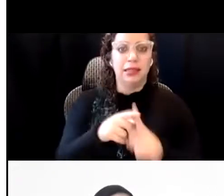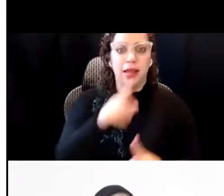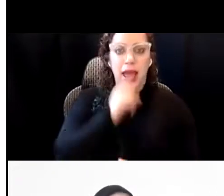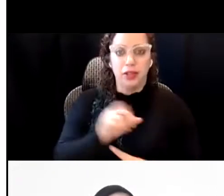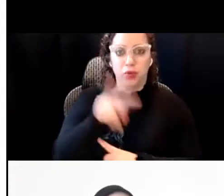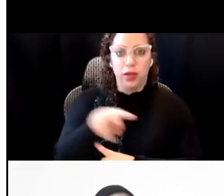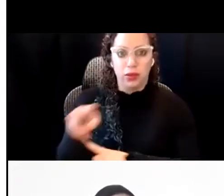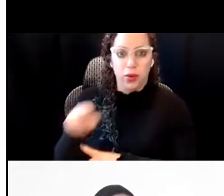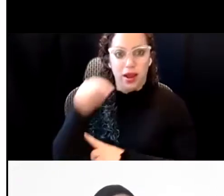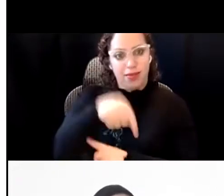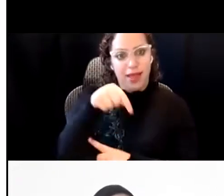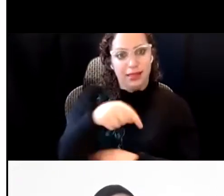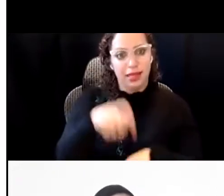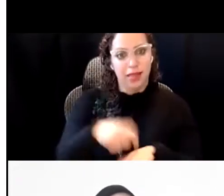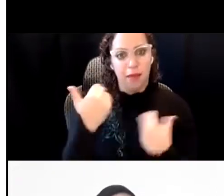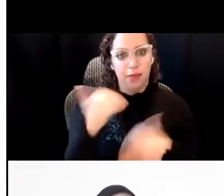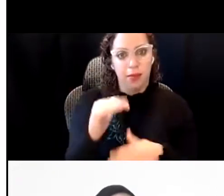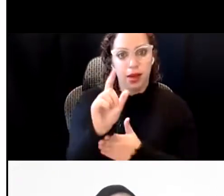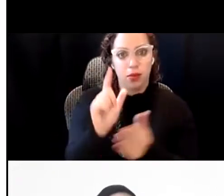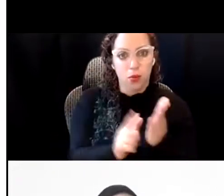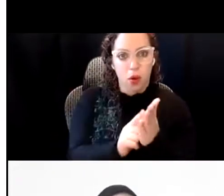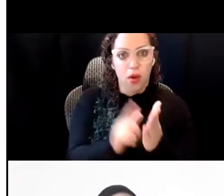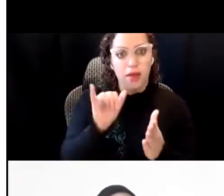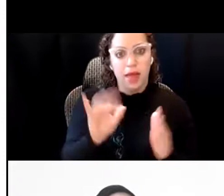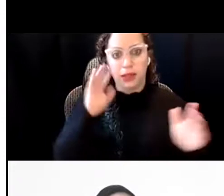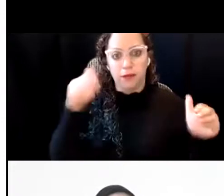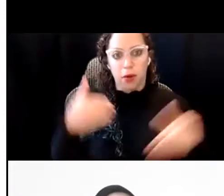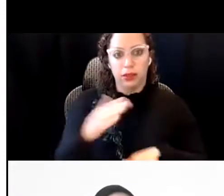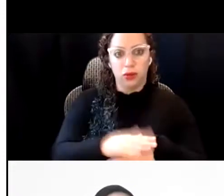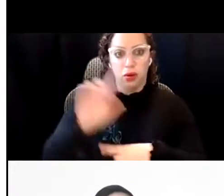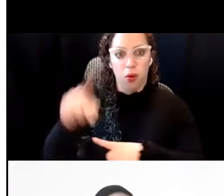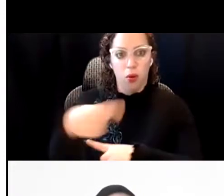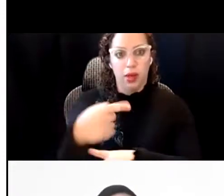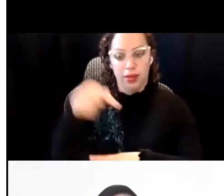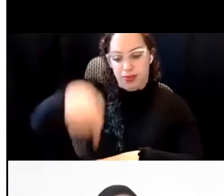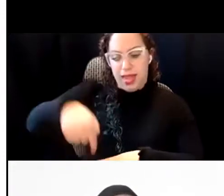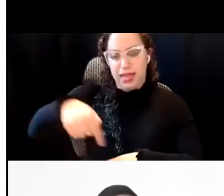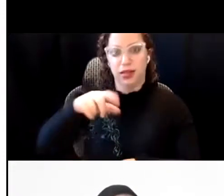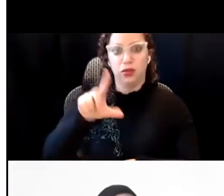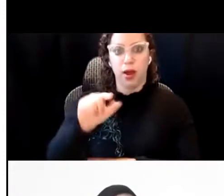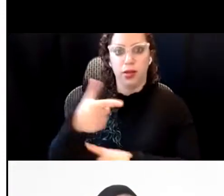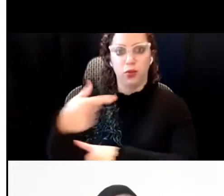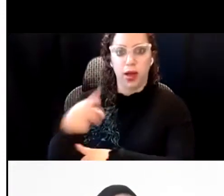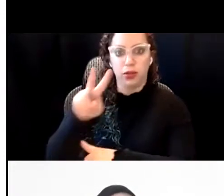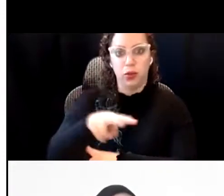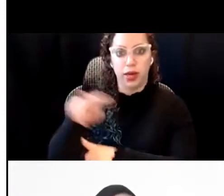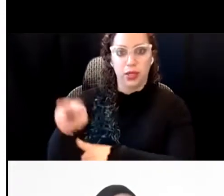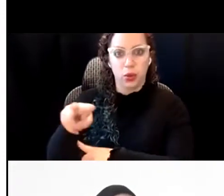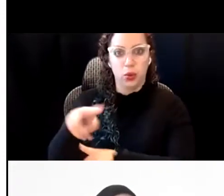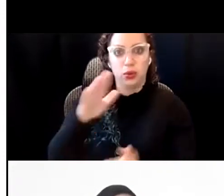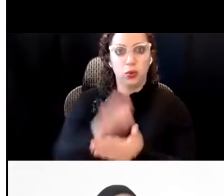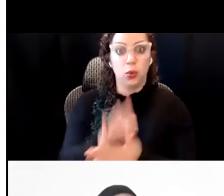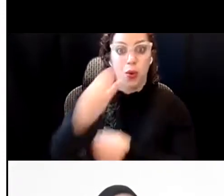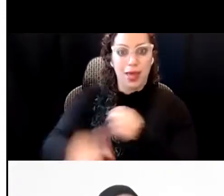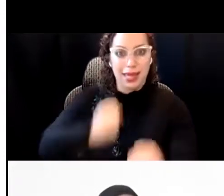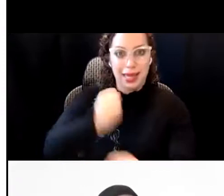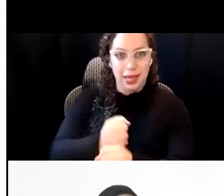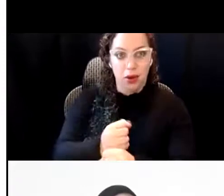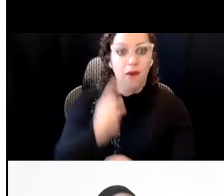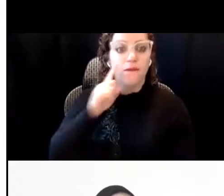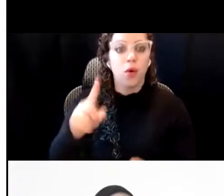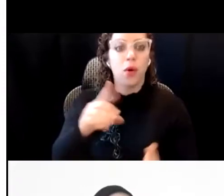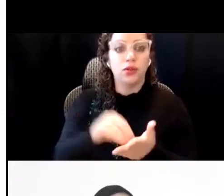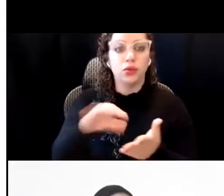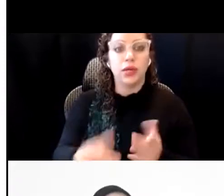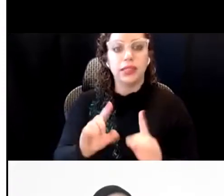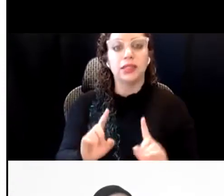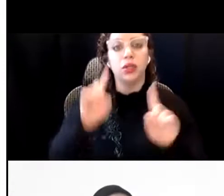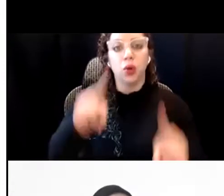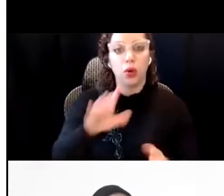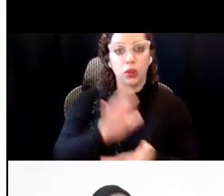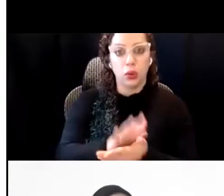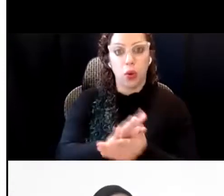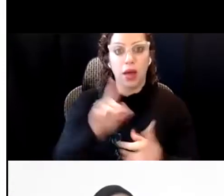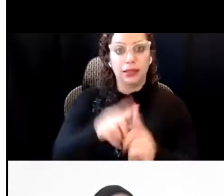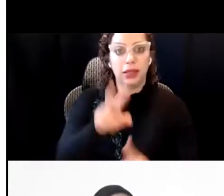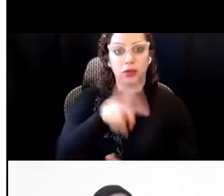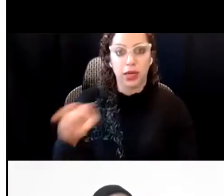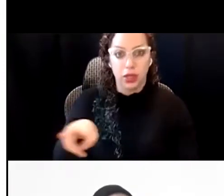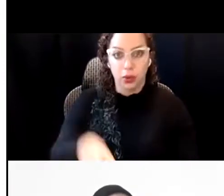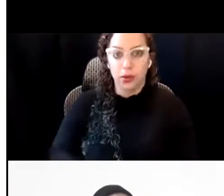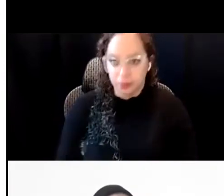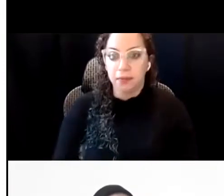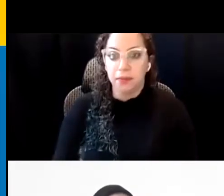This is a time-limited law that is focused on only this upcoming 2021-22 school year for students to attend school until age 22.